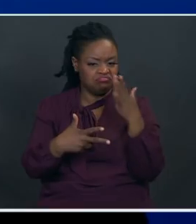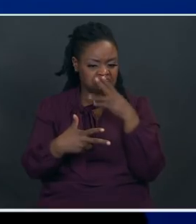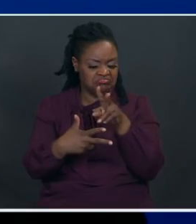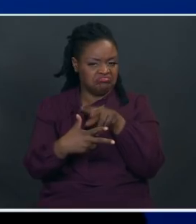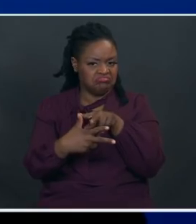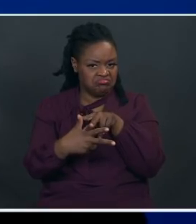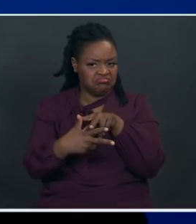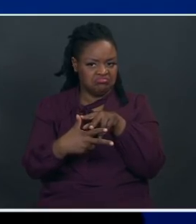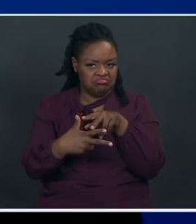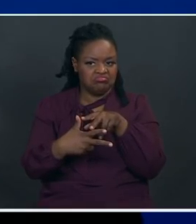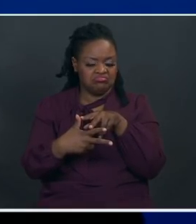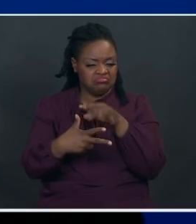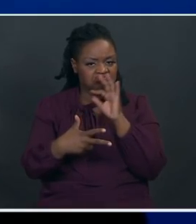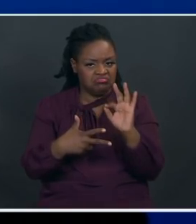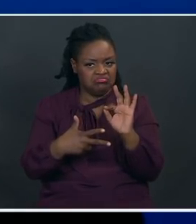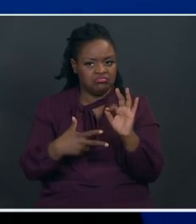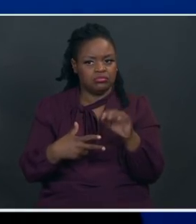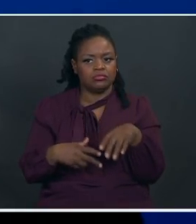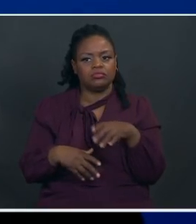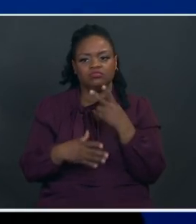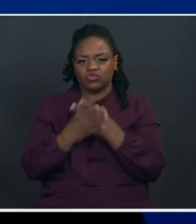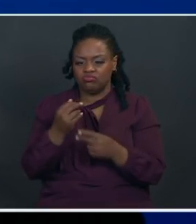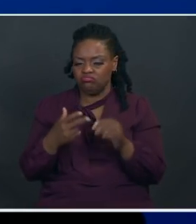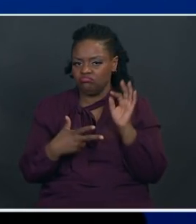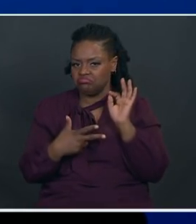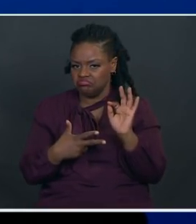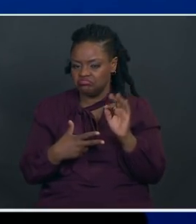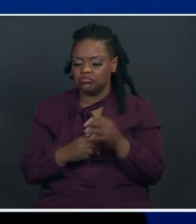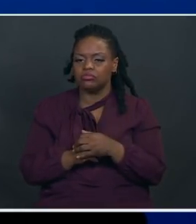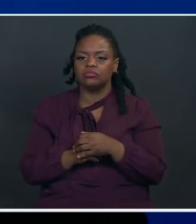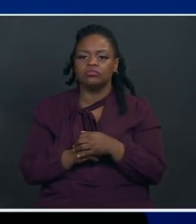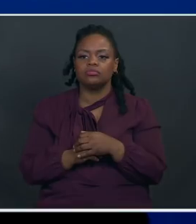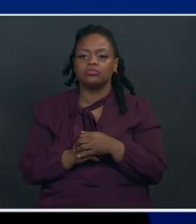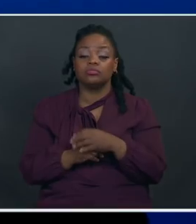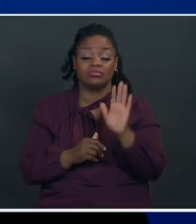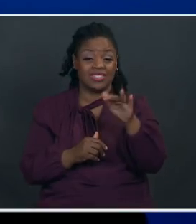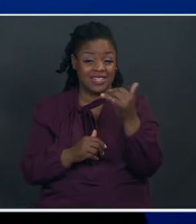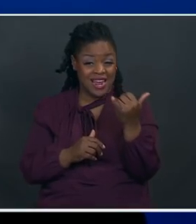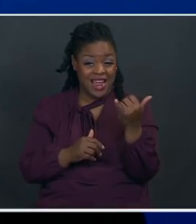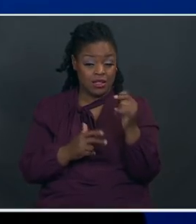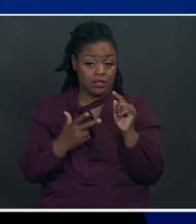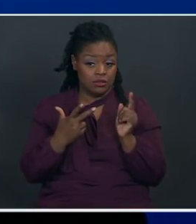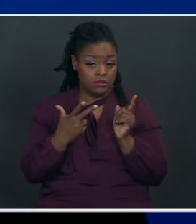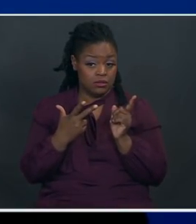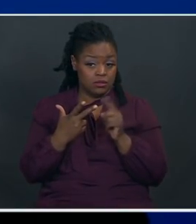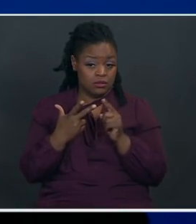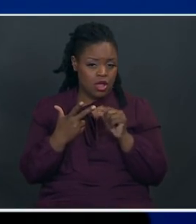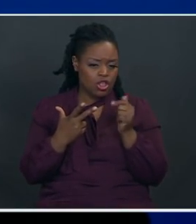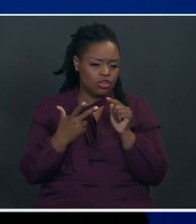both having received any EUA. What we're looking at closely now is others that you see on the slide,